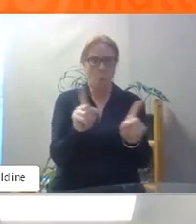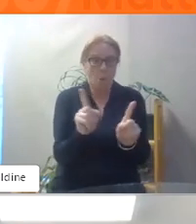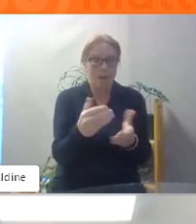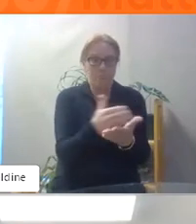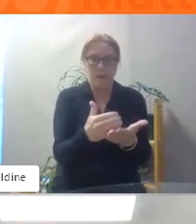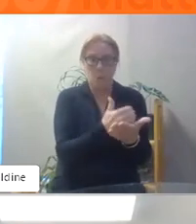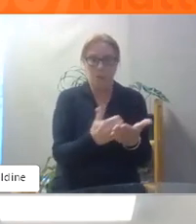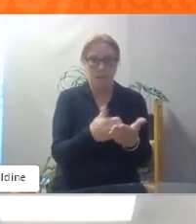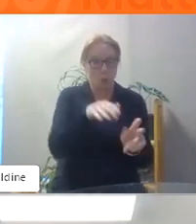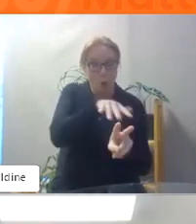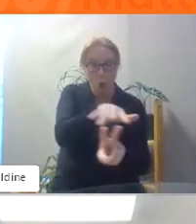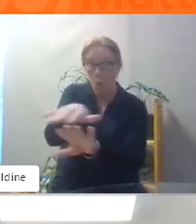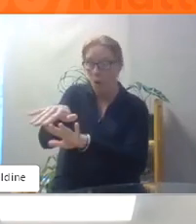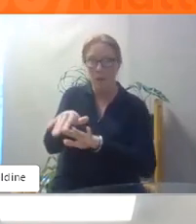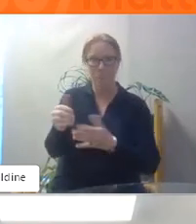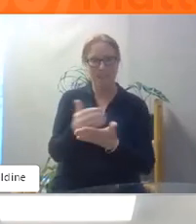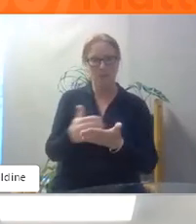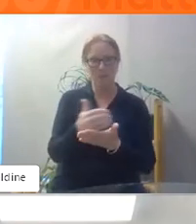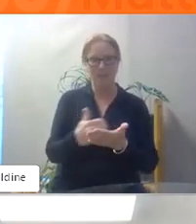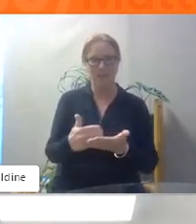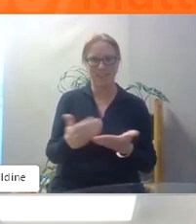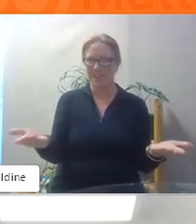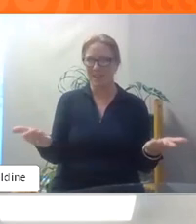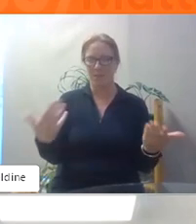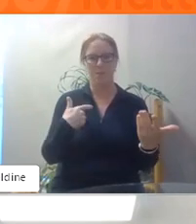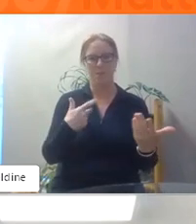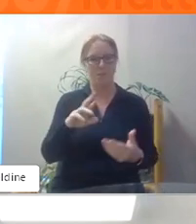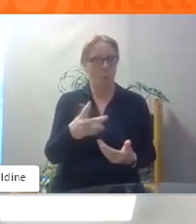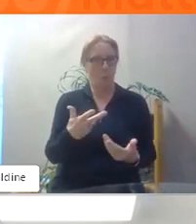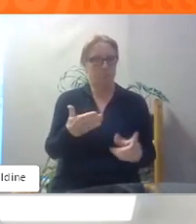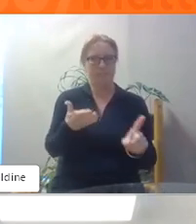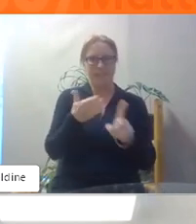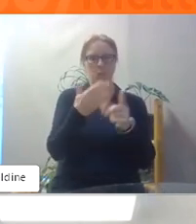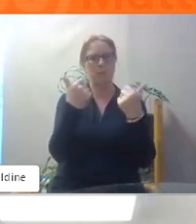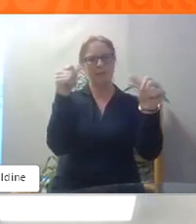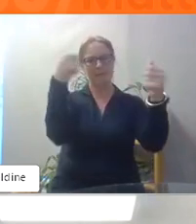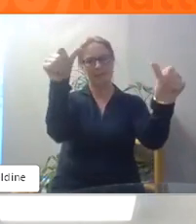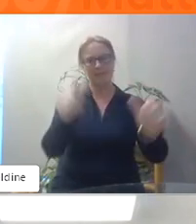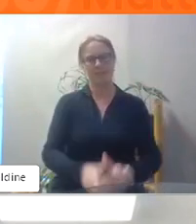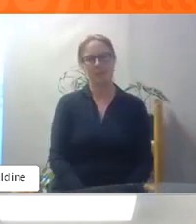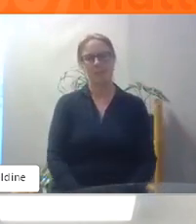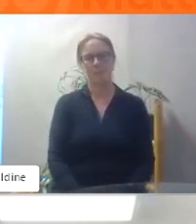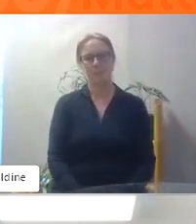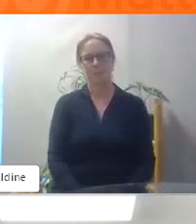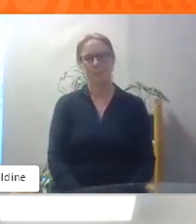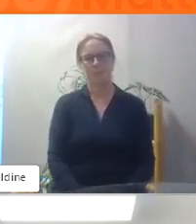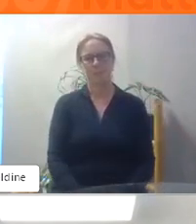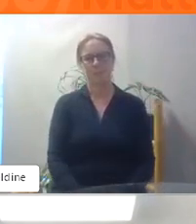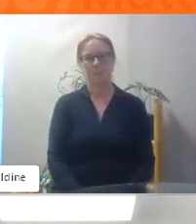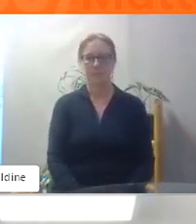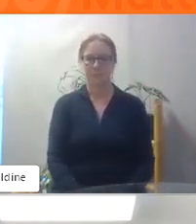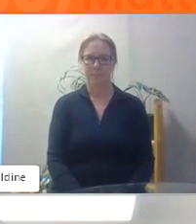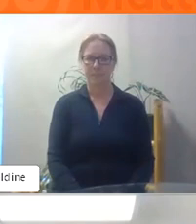who are we resourcing in order to succeed. Gill, do you want to